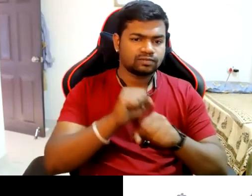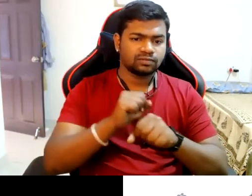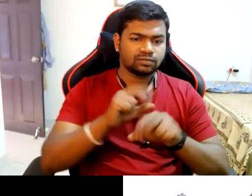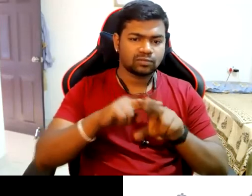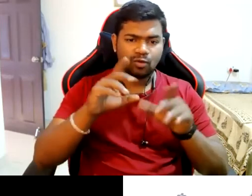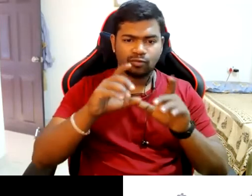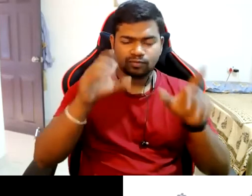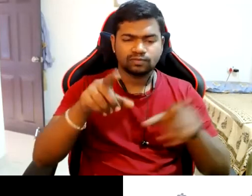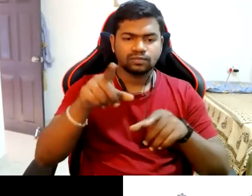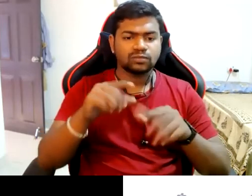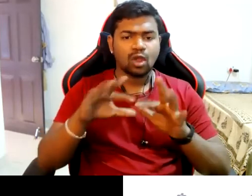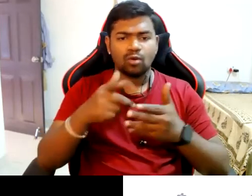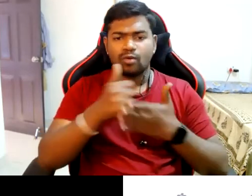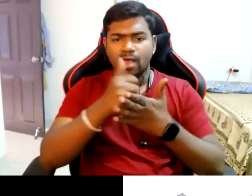How you are helping people with disabilities through that oraganisation.